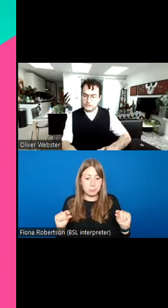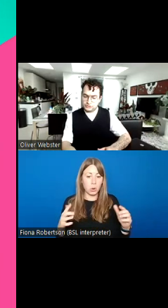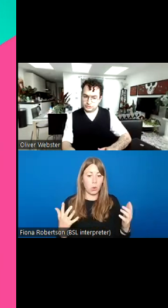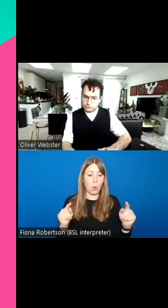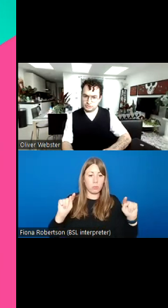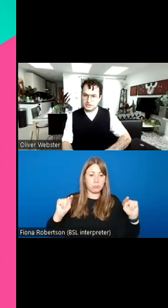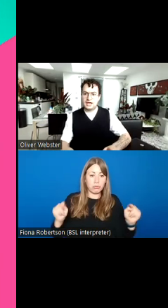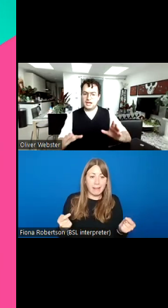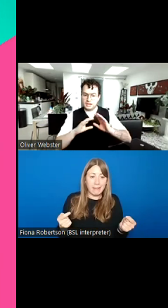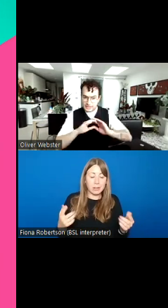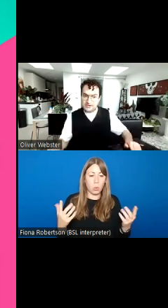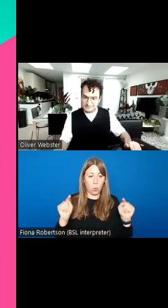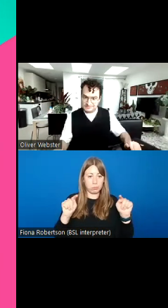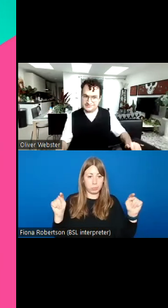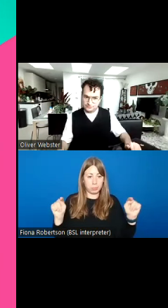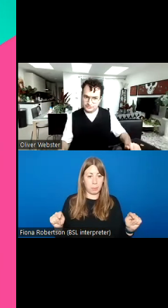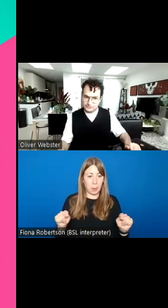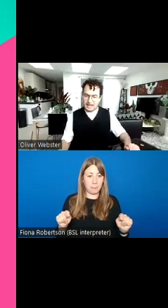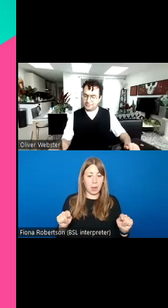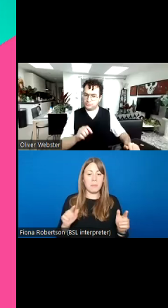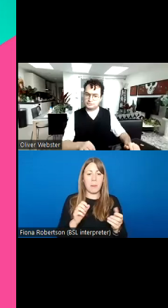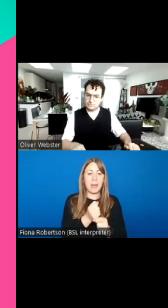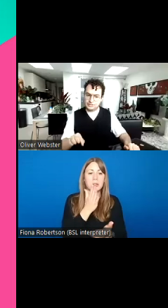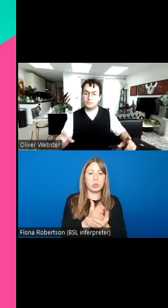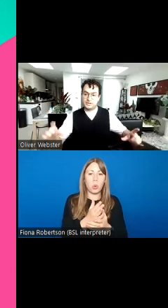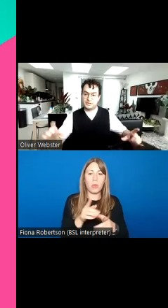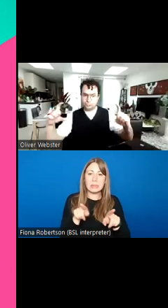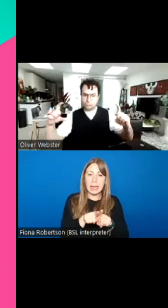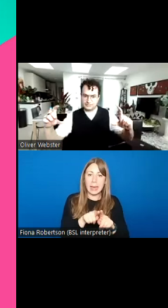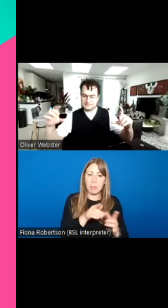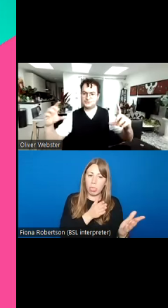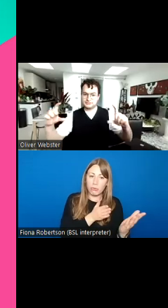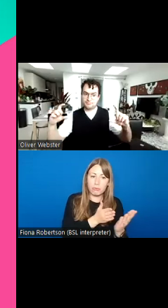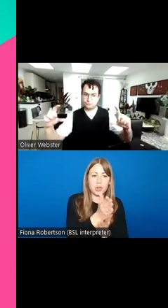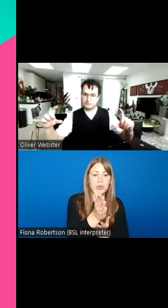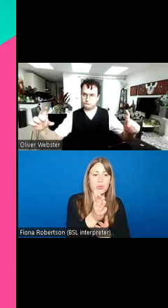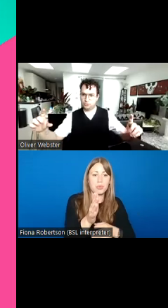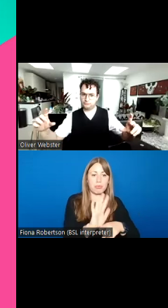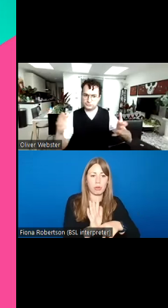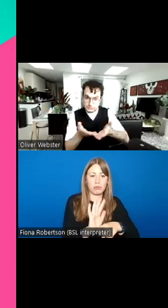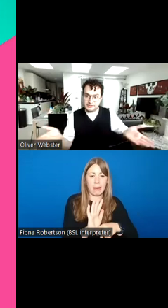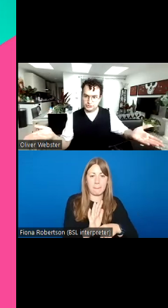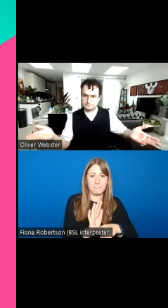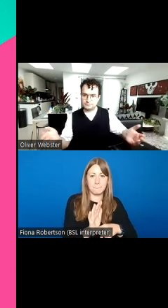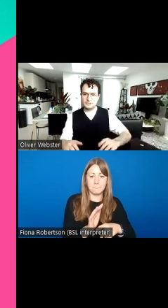whatever you do, keep it consistent. Those labels have to be within brackets, that's what separates them from speech.